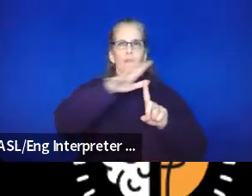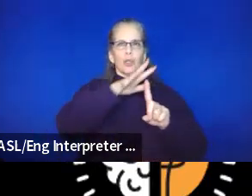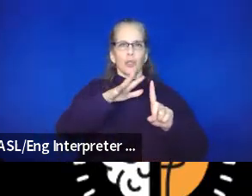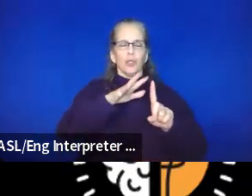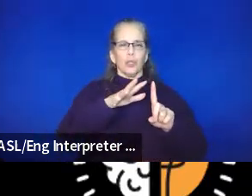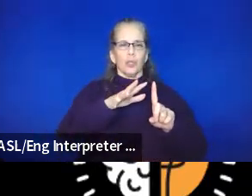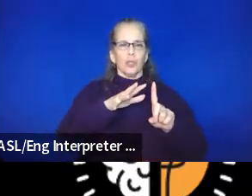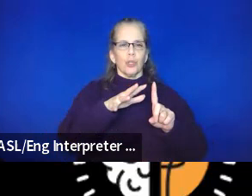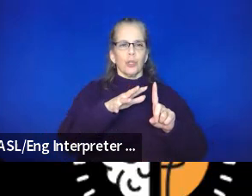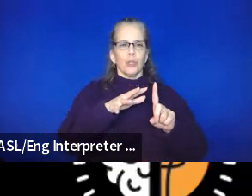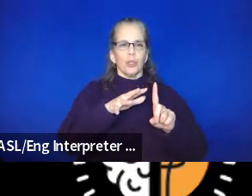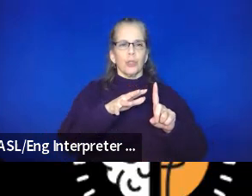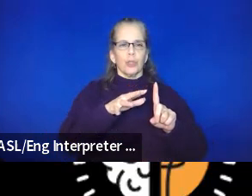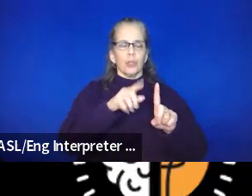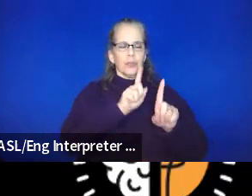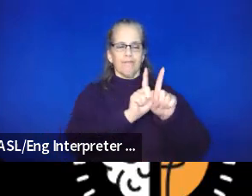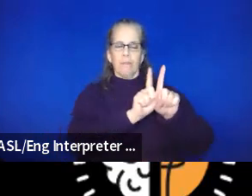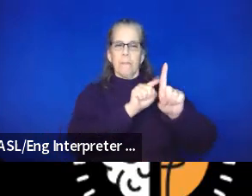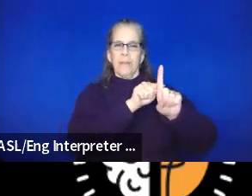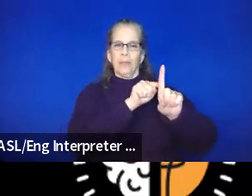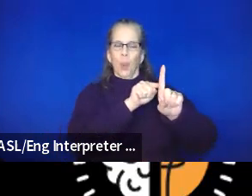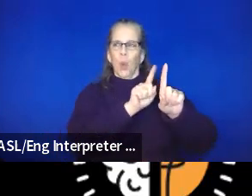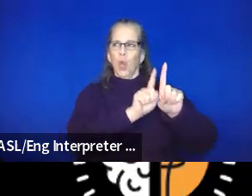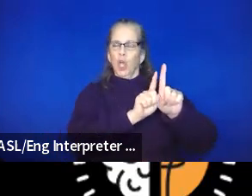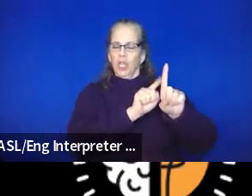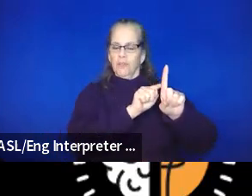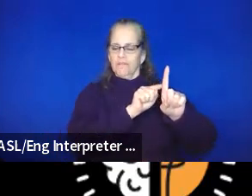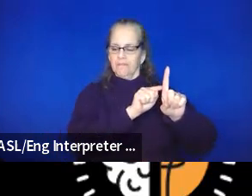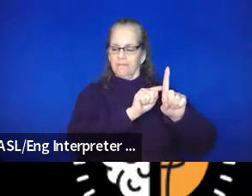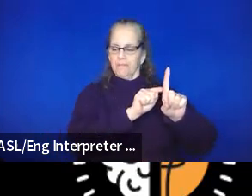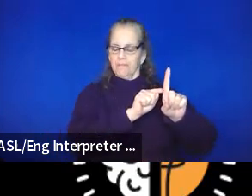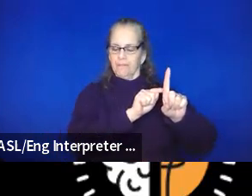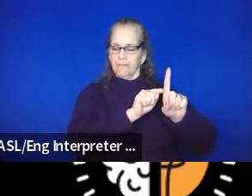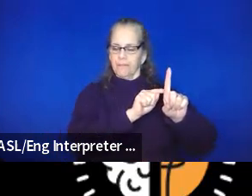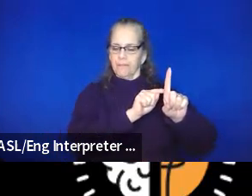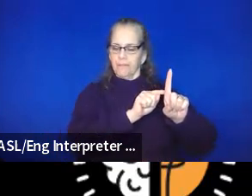more. I think that mentors who are also female or